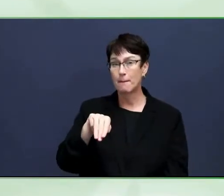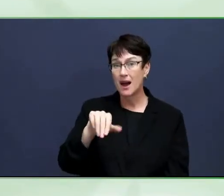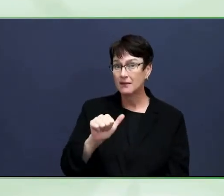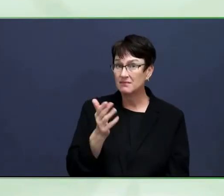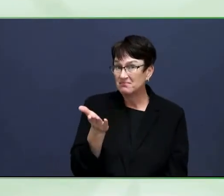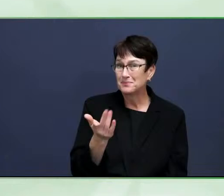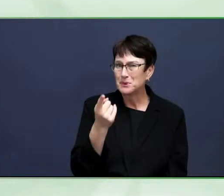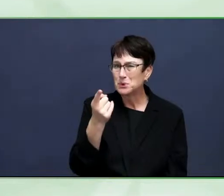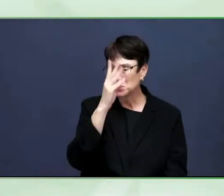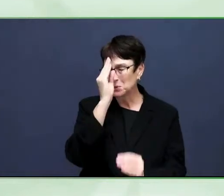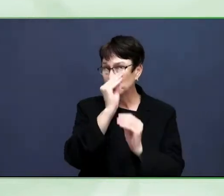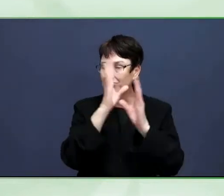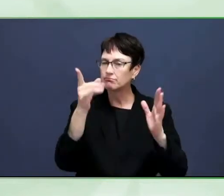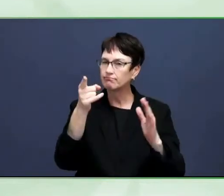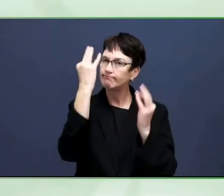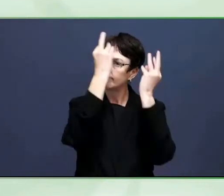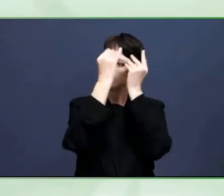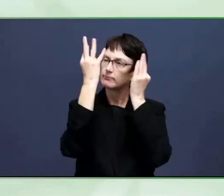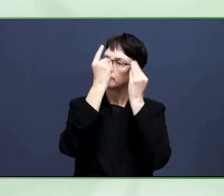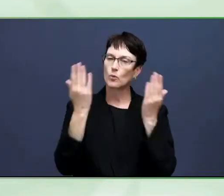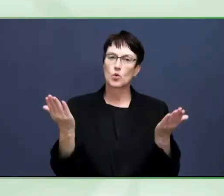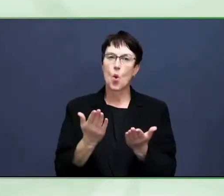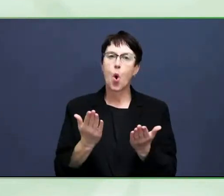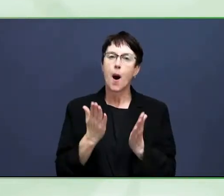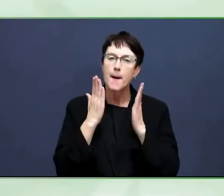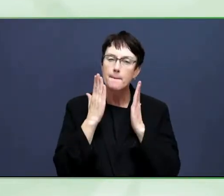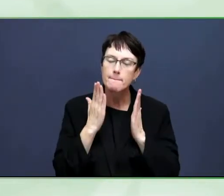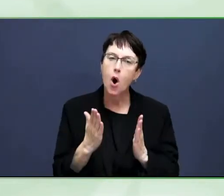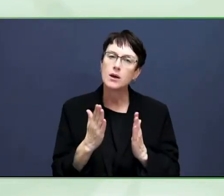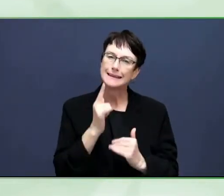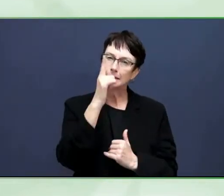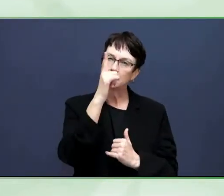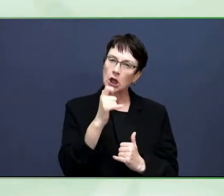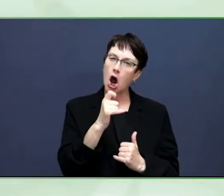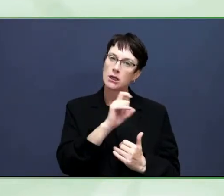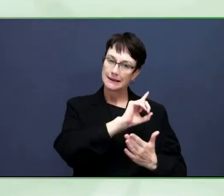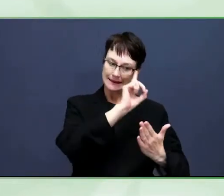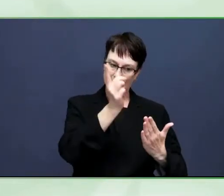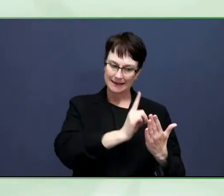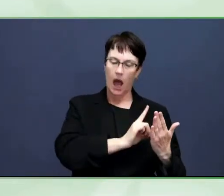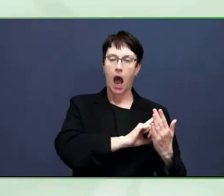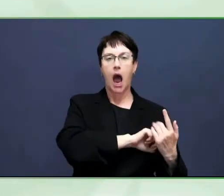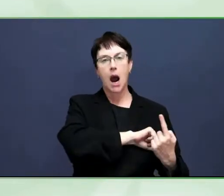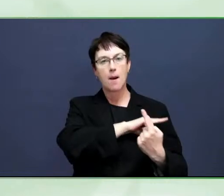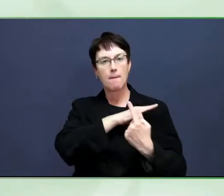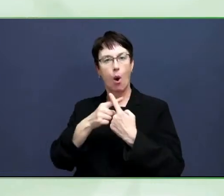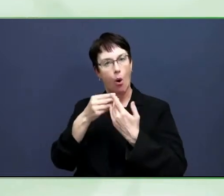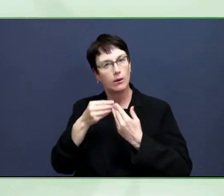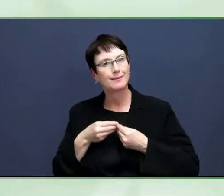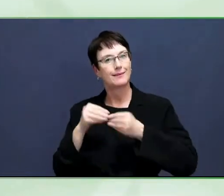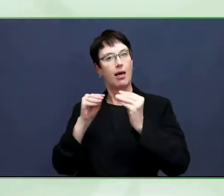We are doing the mischief here in terms of education.